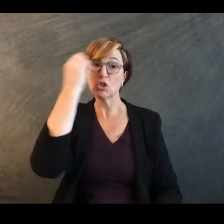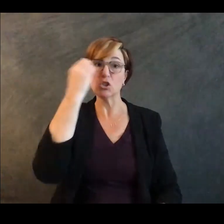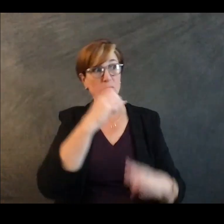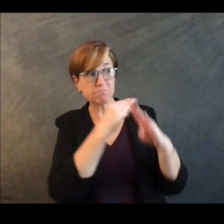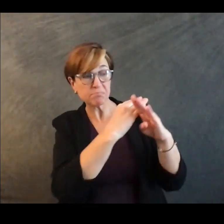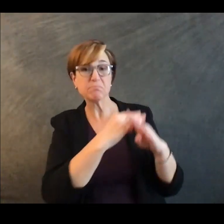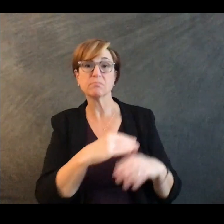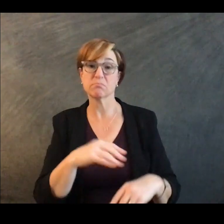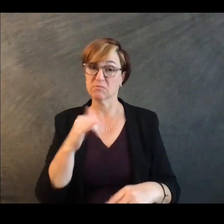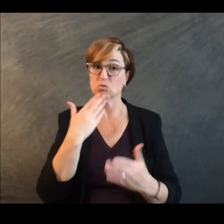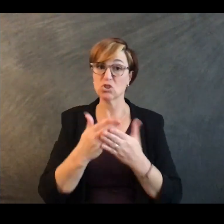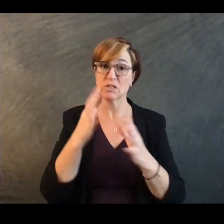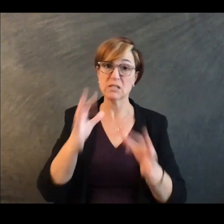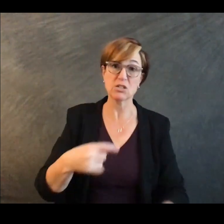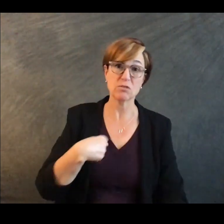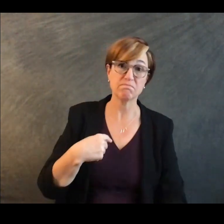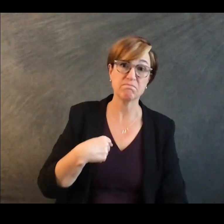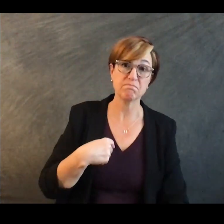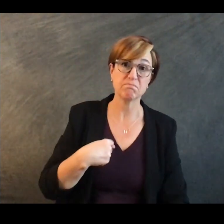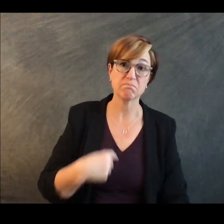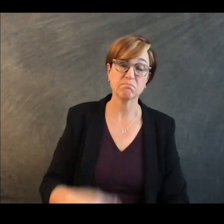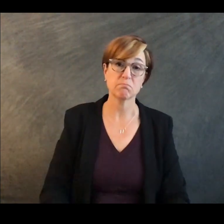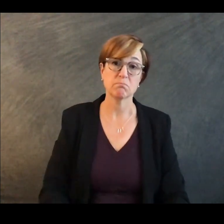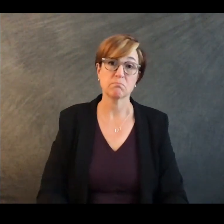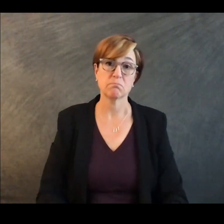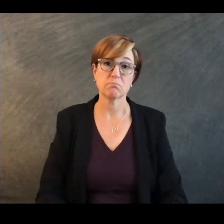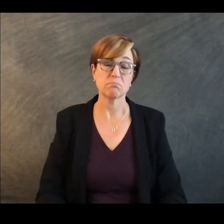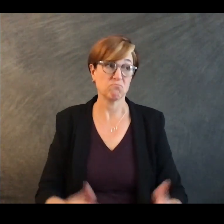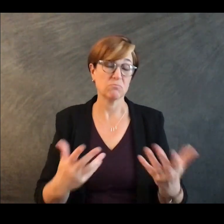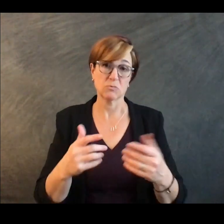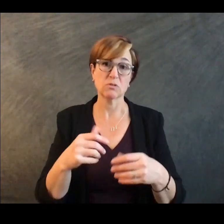closing it down was a big statement it was a big important thing but we're